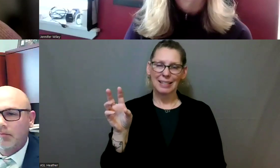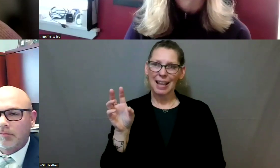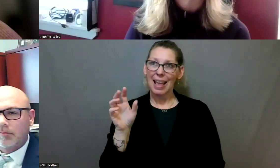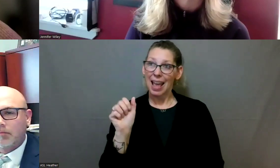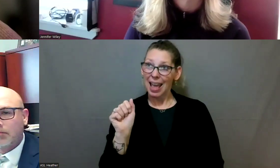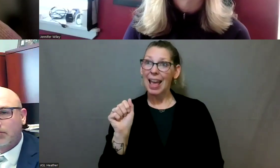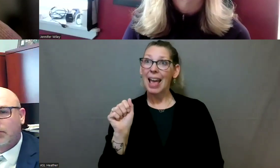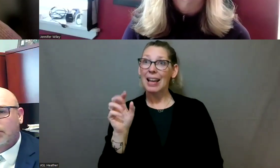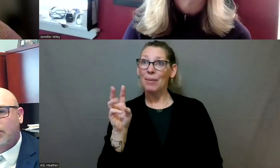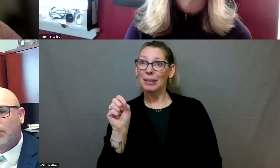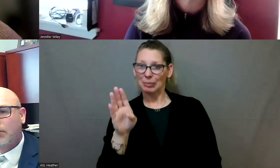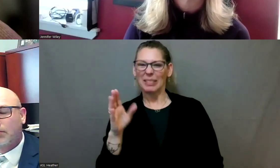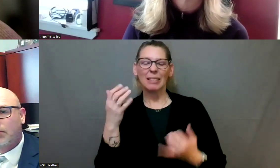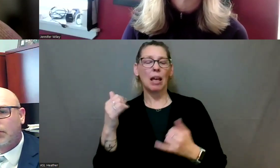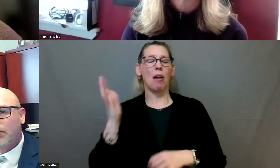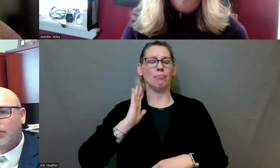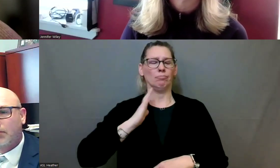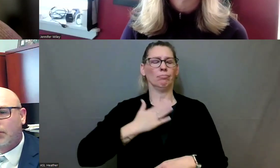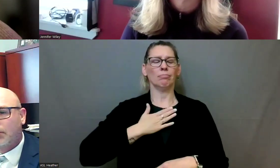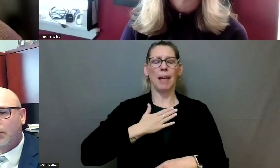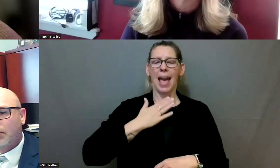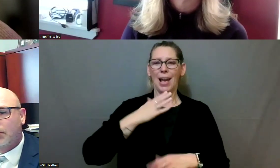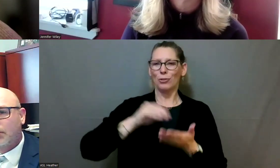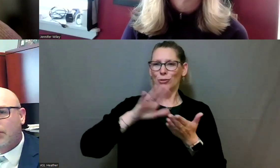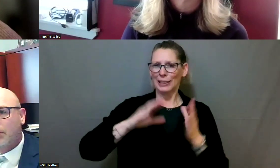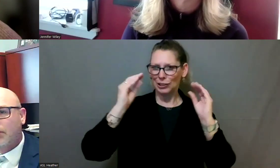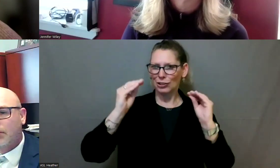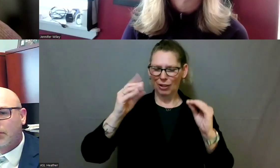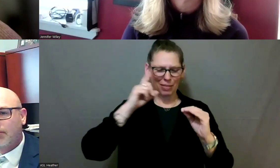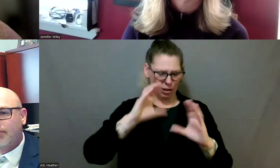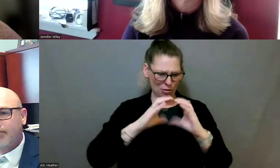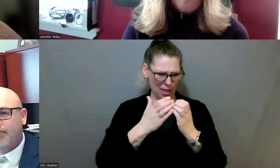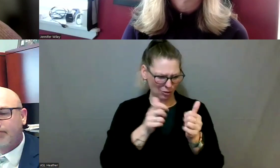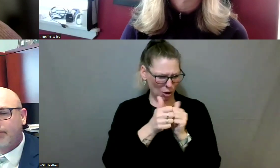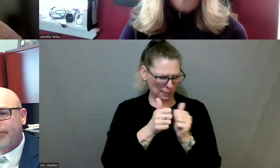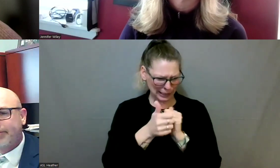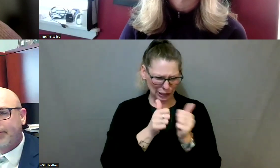teaching he I think they there was like a class competition and the the winning class